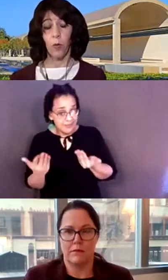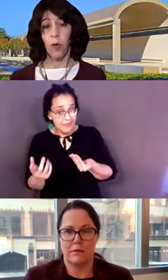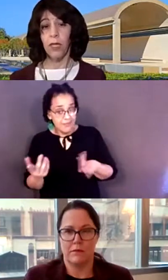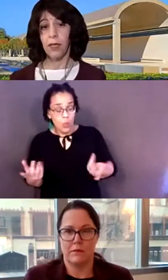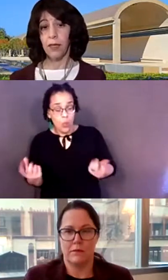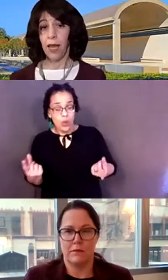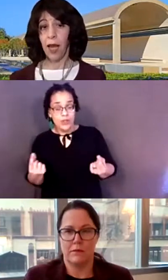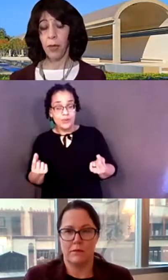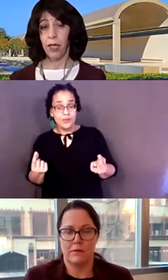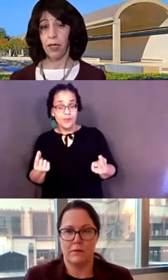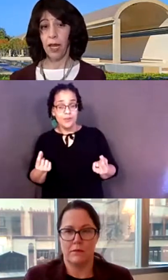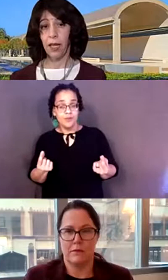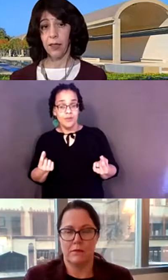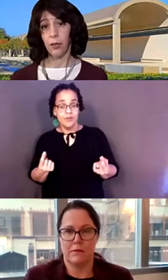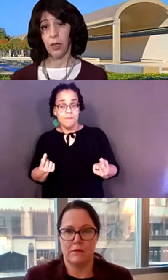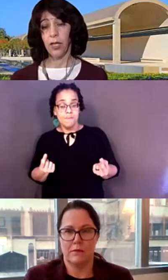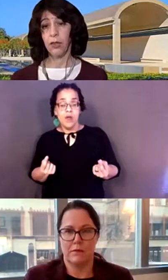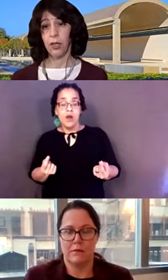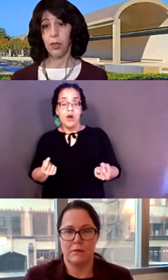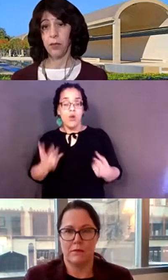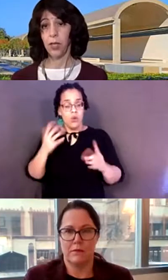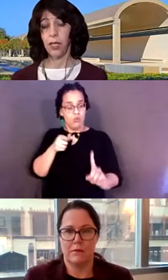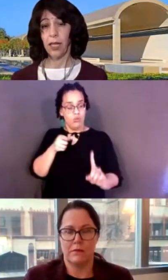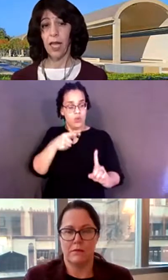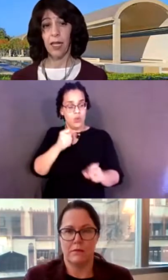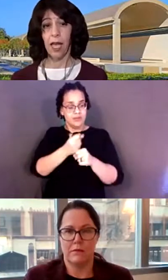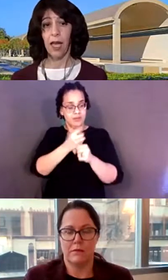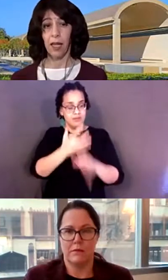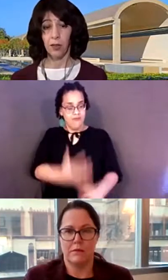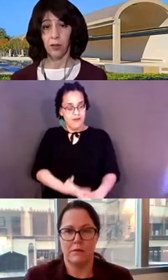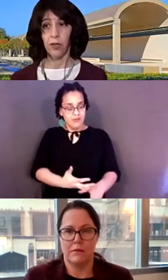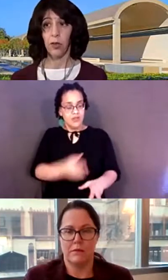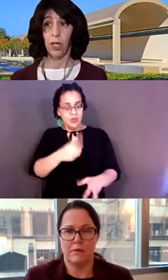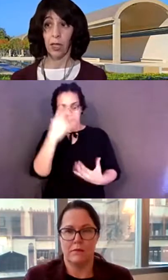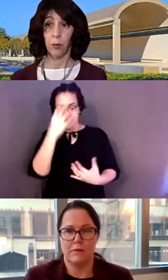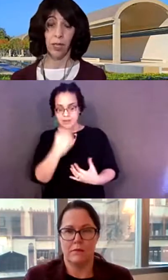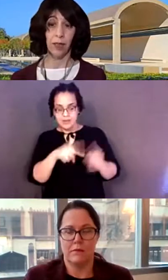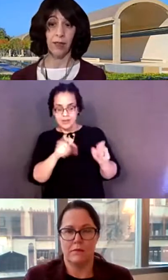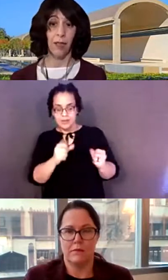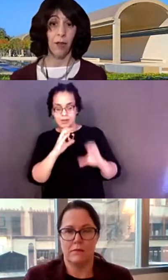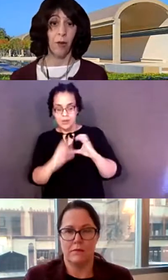what is it that's happening and is it related to your disability and is that a